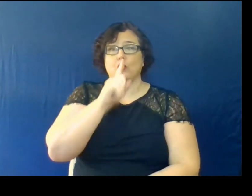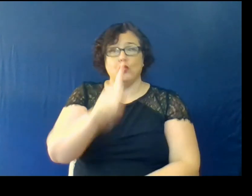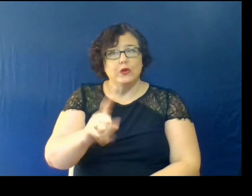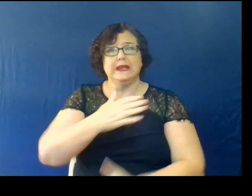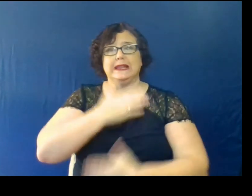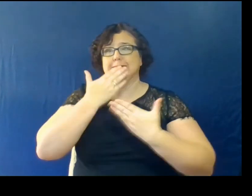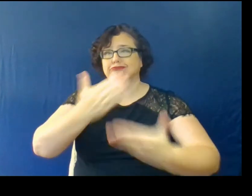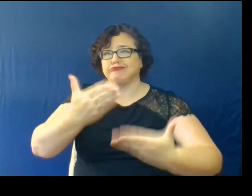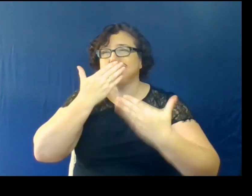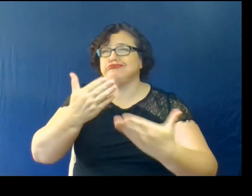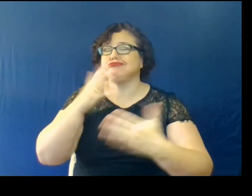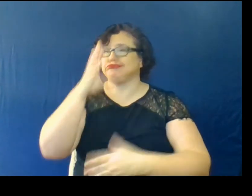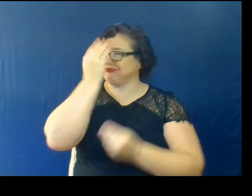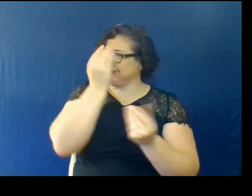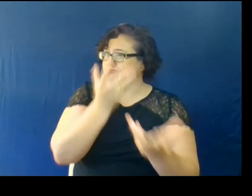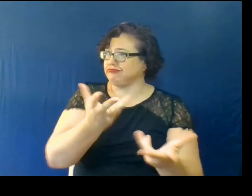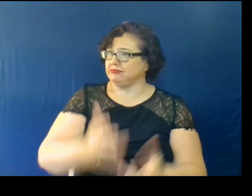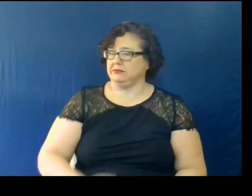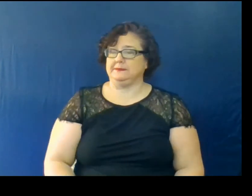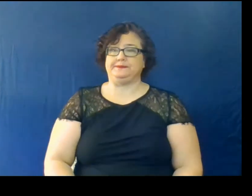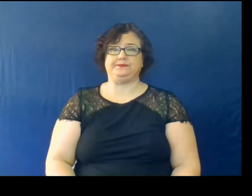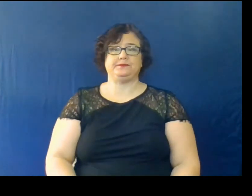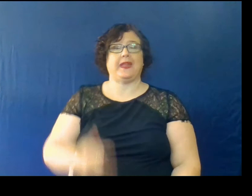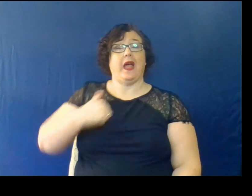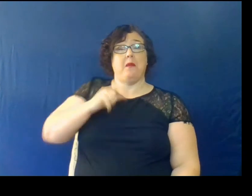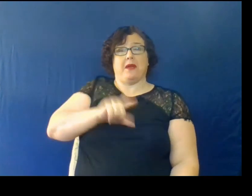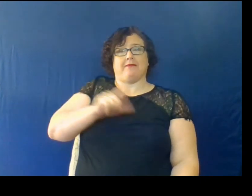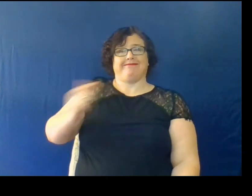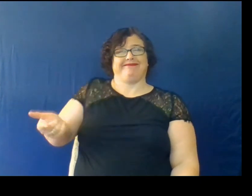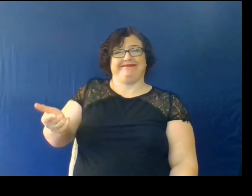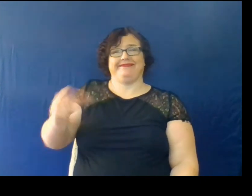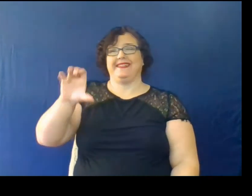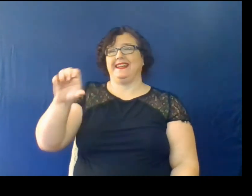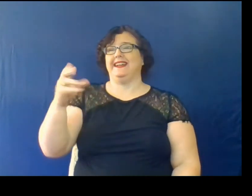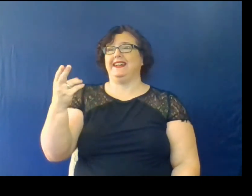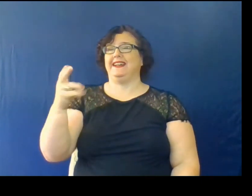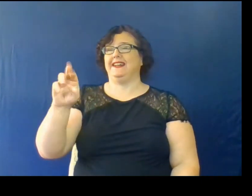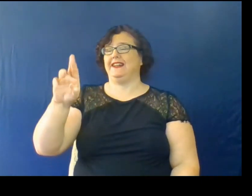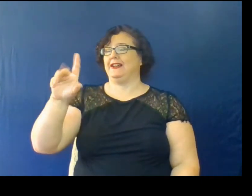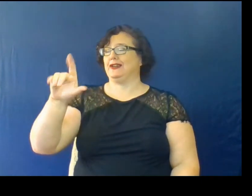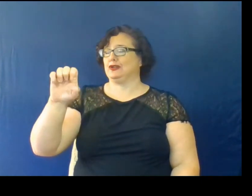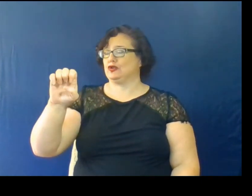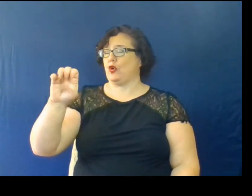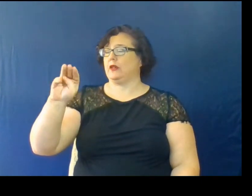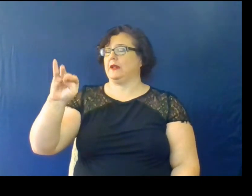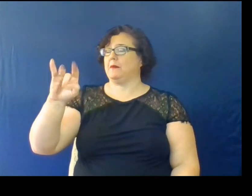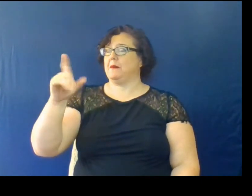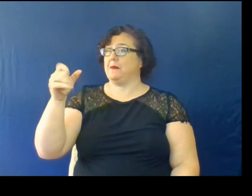the information, I'm going to turn this over to Charlie Miller at this point. So Charlie